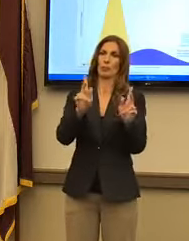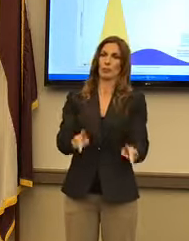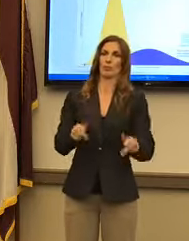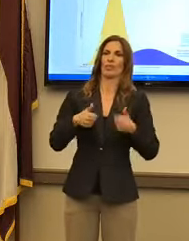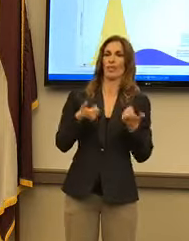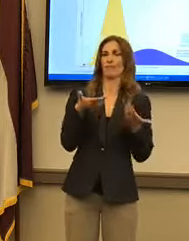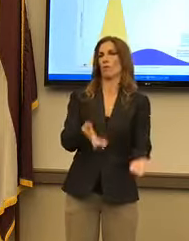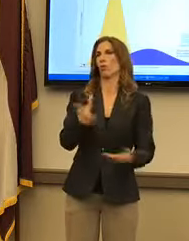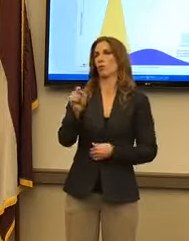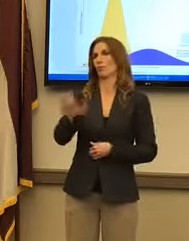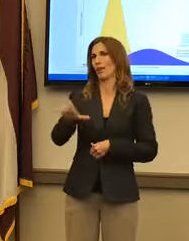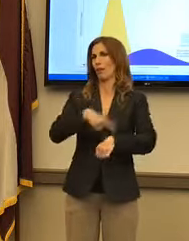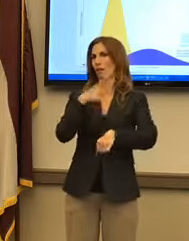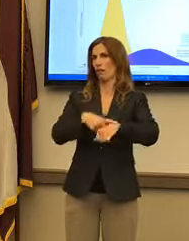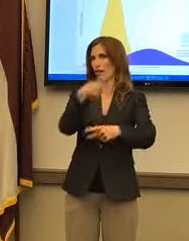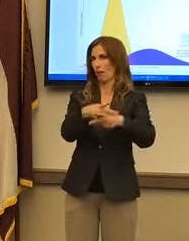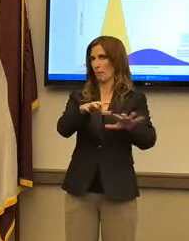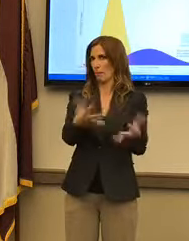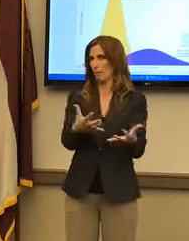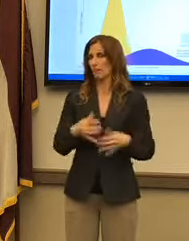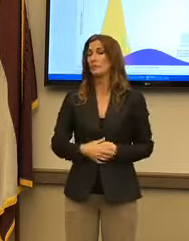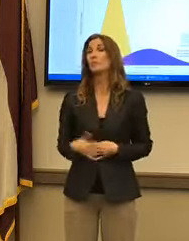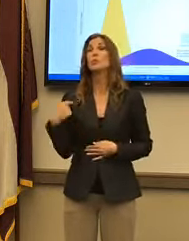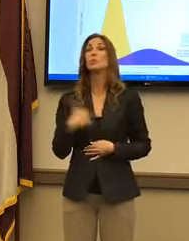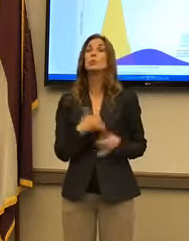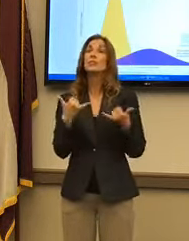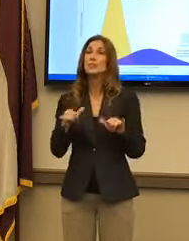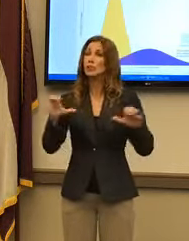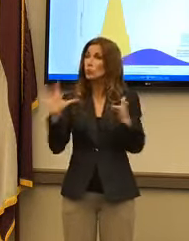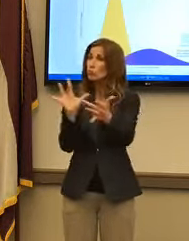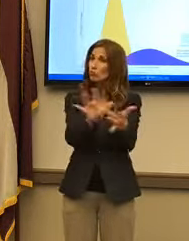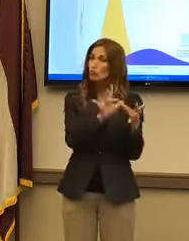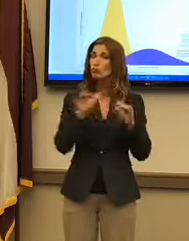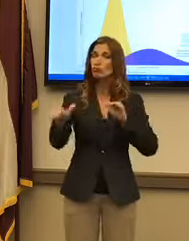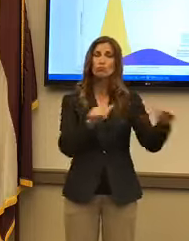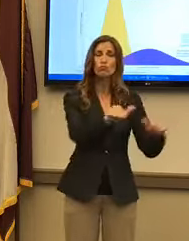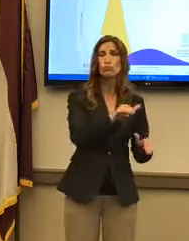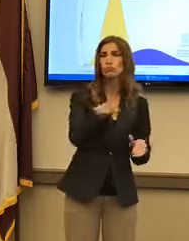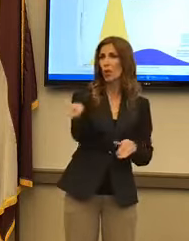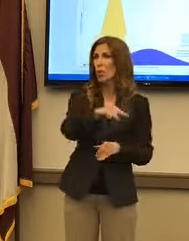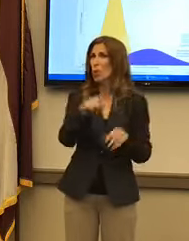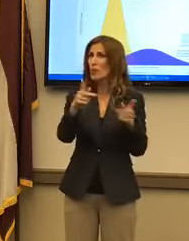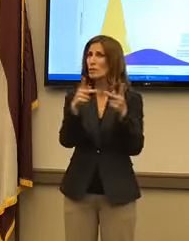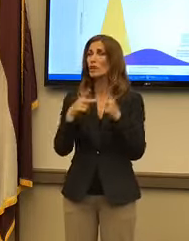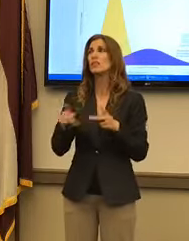facility we continue to do outreach as of the end of the day yesterday we